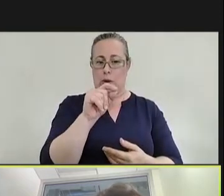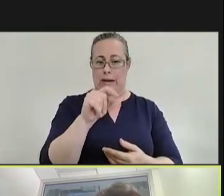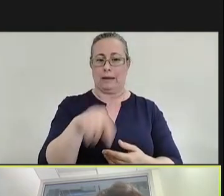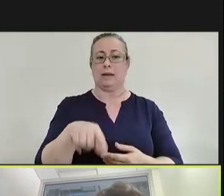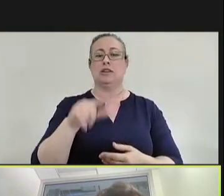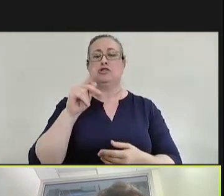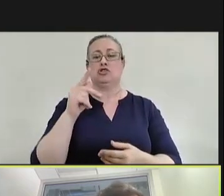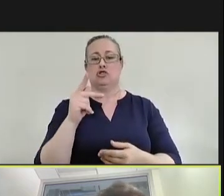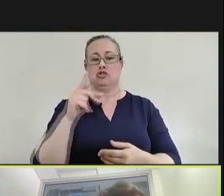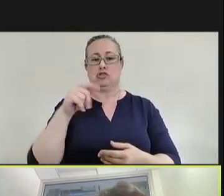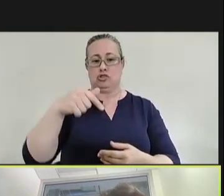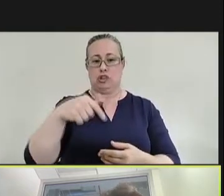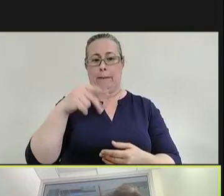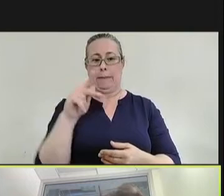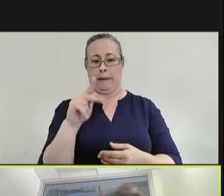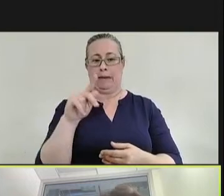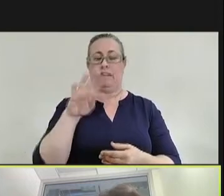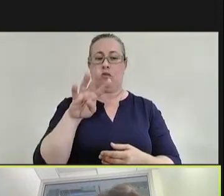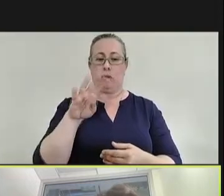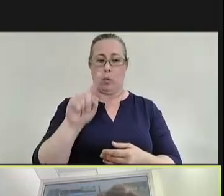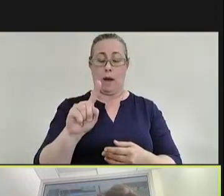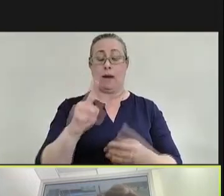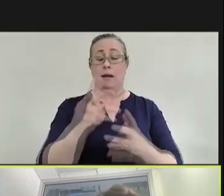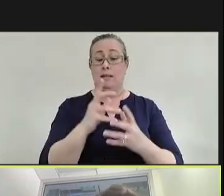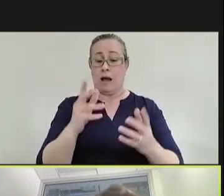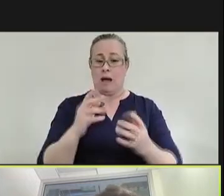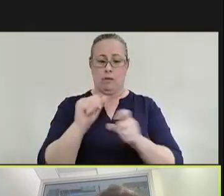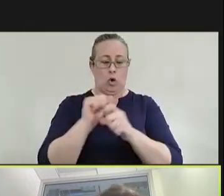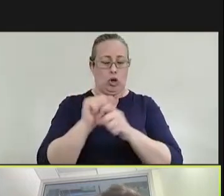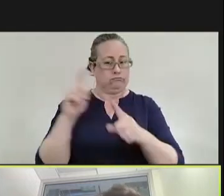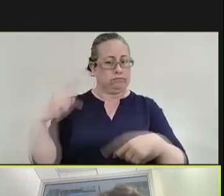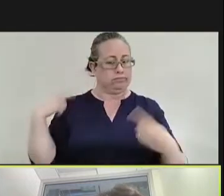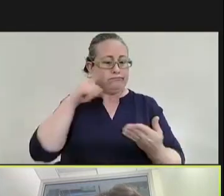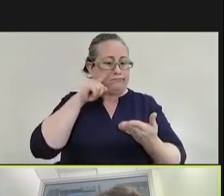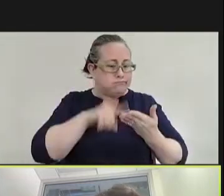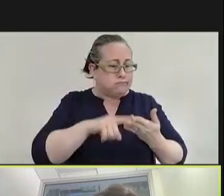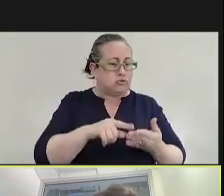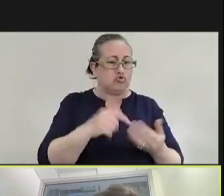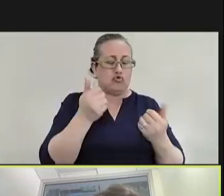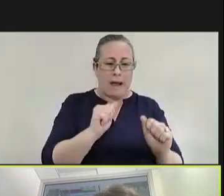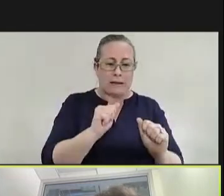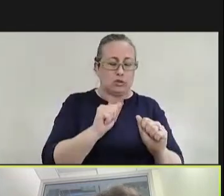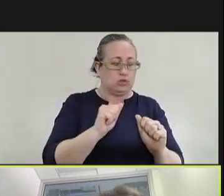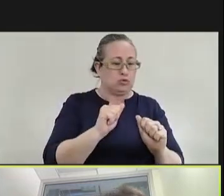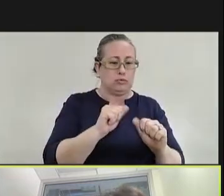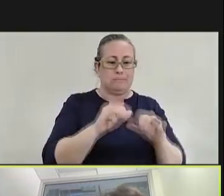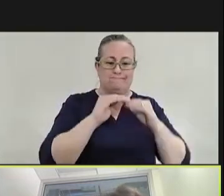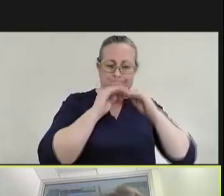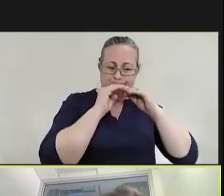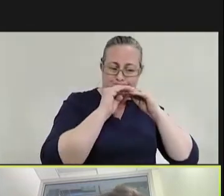in the past couple decades to stabilize these HIV envelope trimers. And so on the left here,